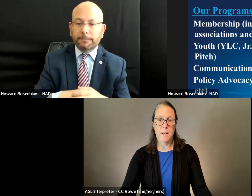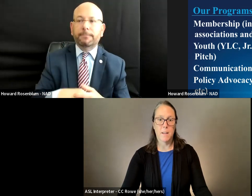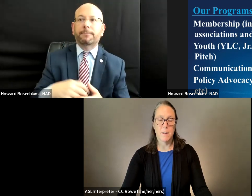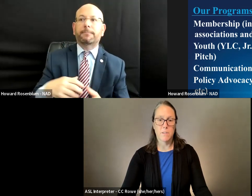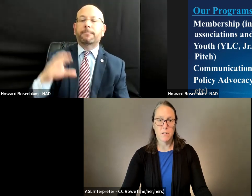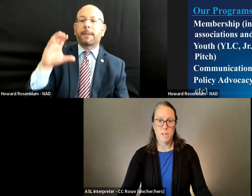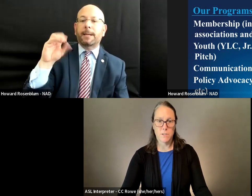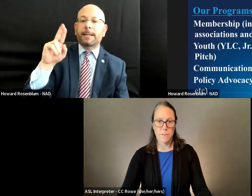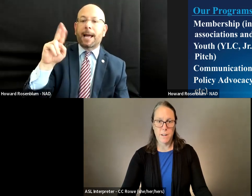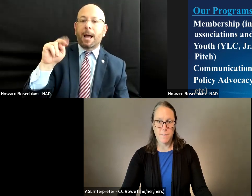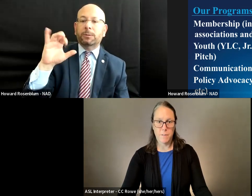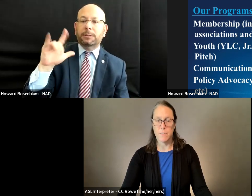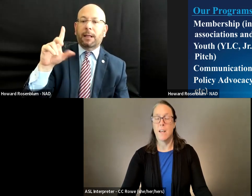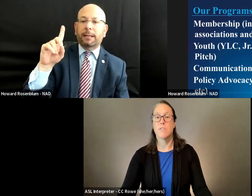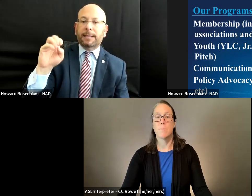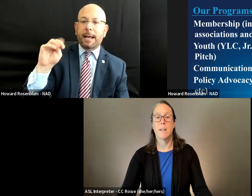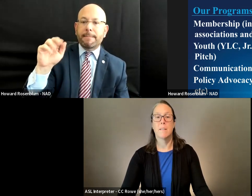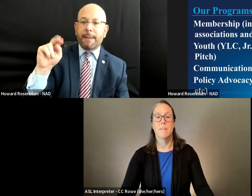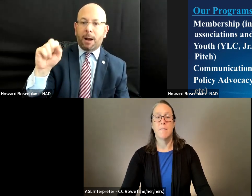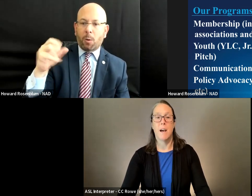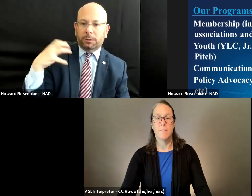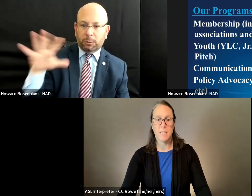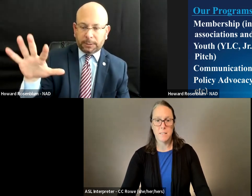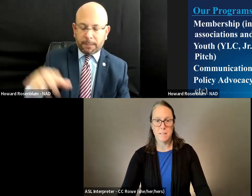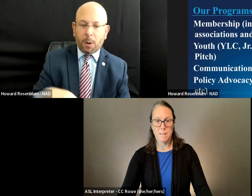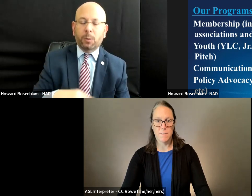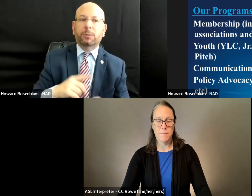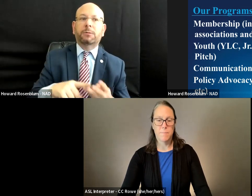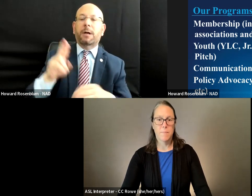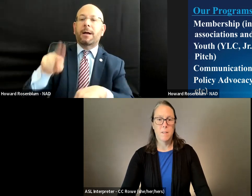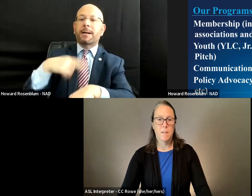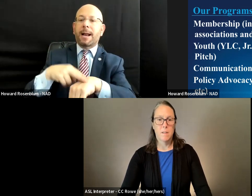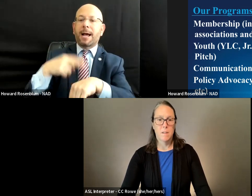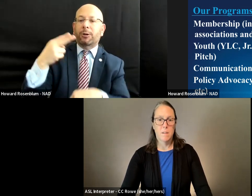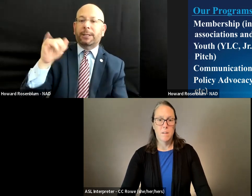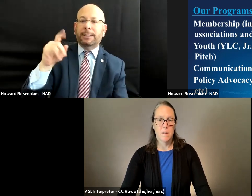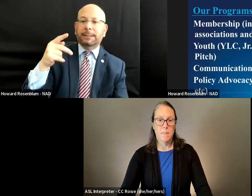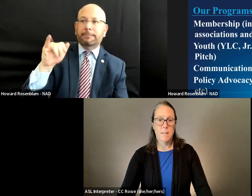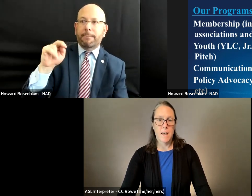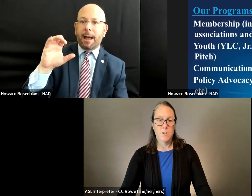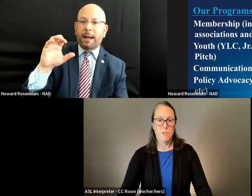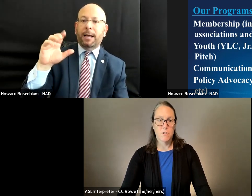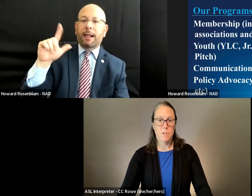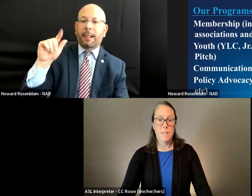individual and organizational level. We also include associates such as the Texas Association for the Deaf and